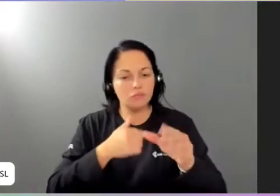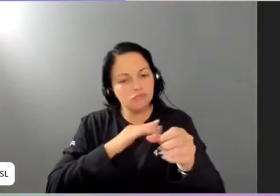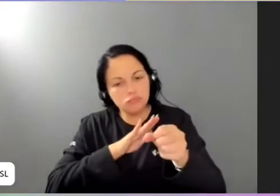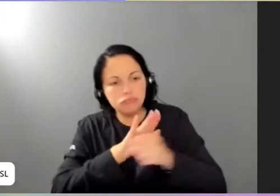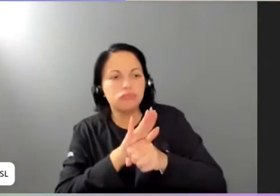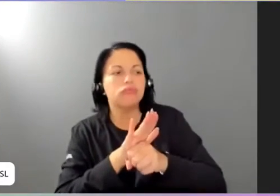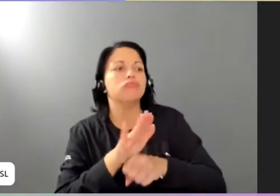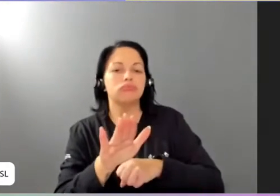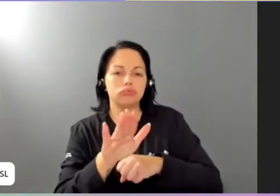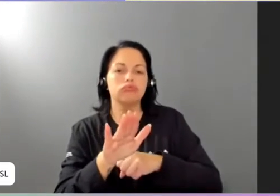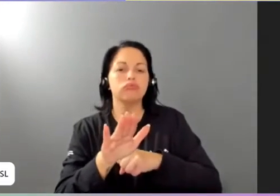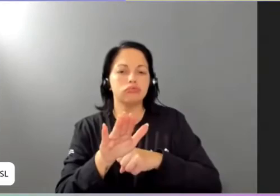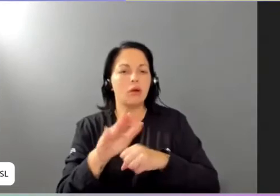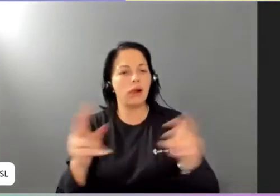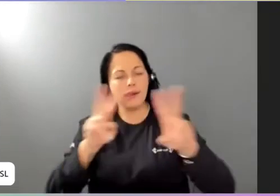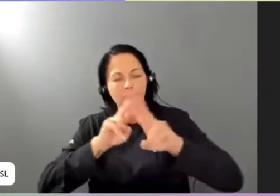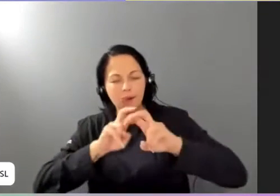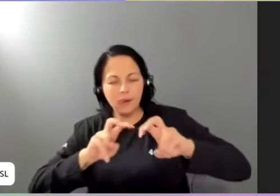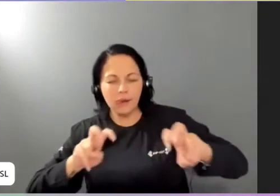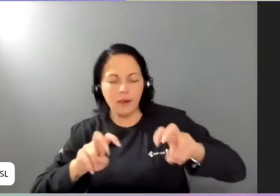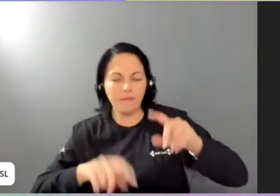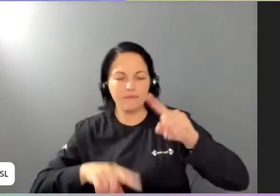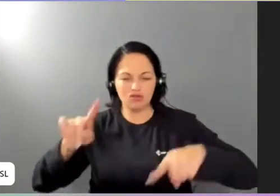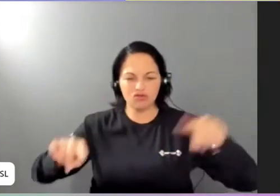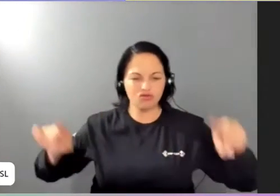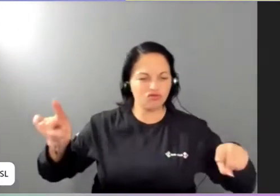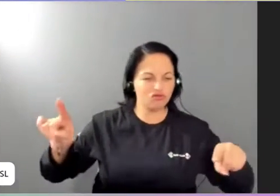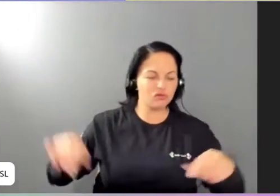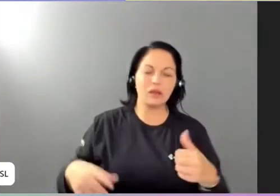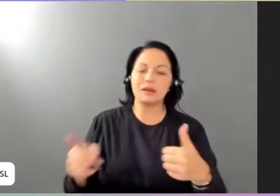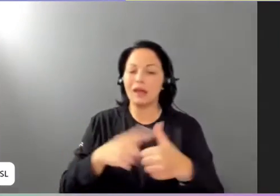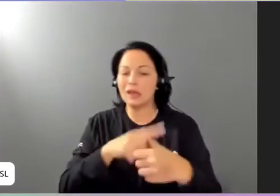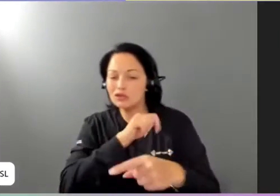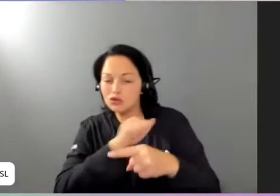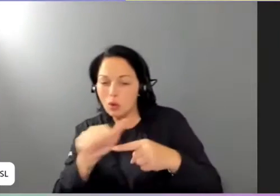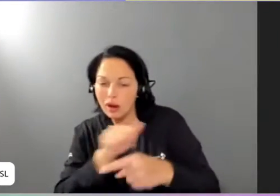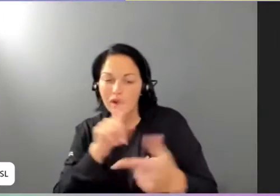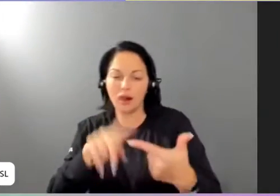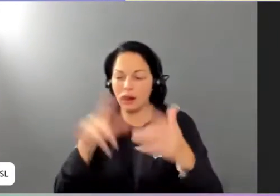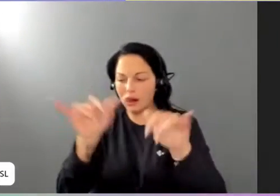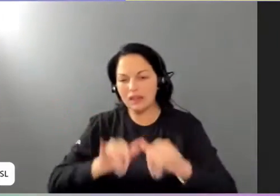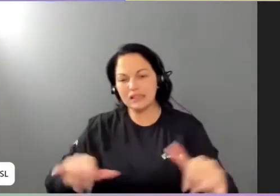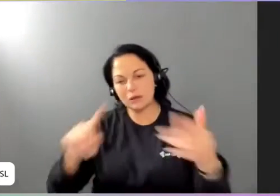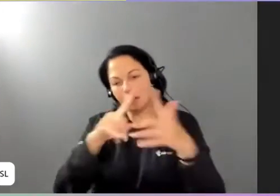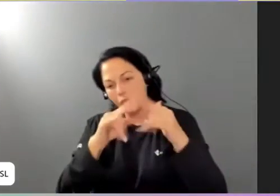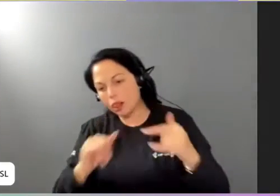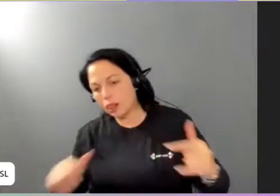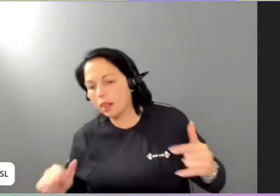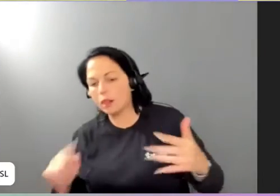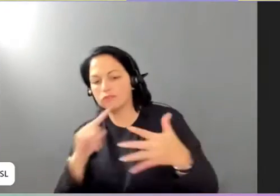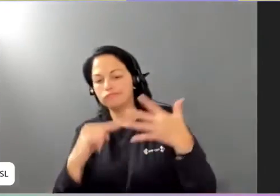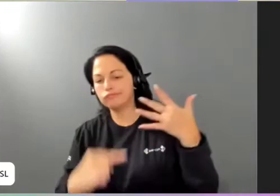the market. Right, within a maturity model process, we get the holistic evaluation of our progress across various